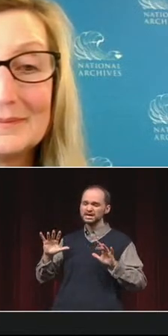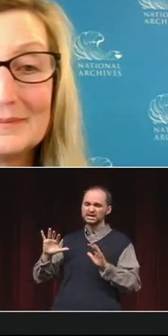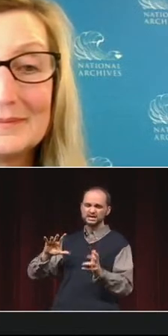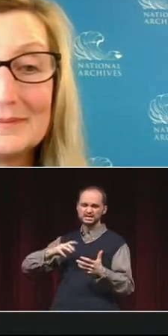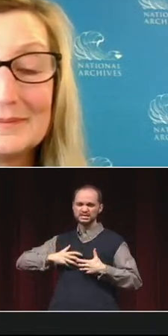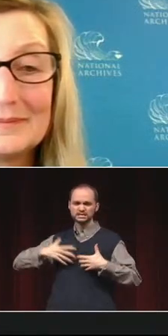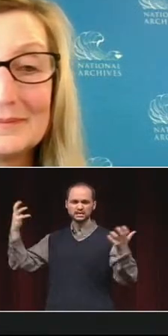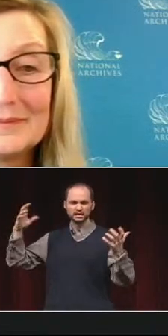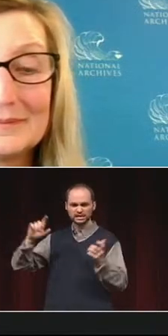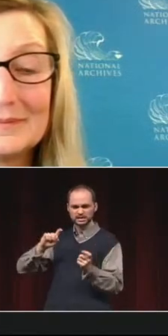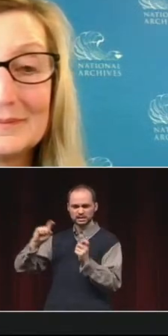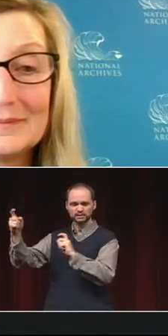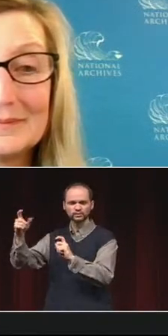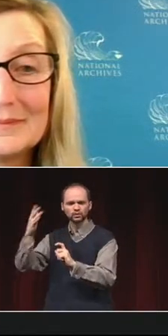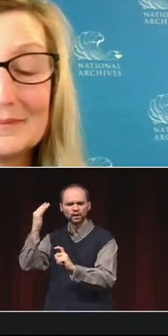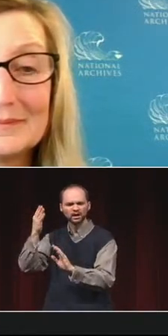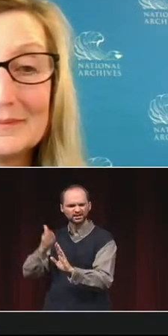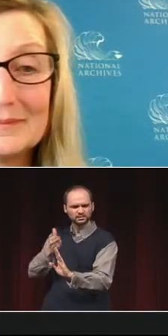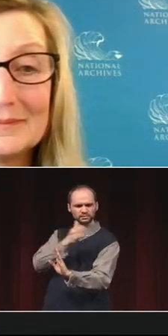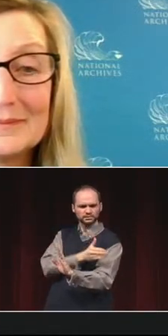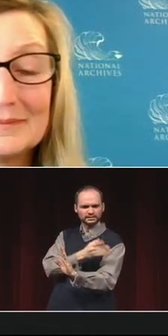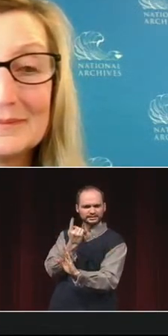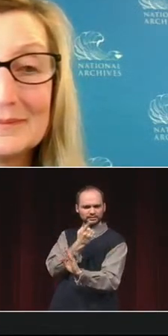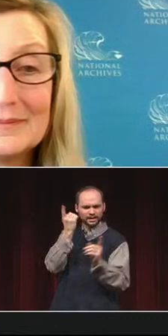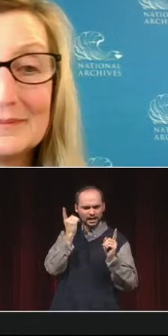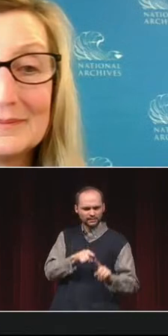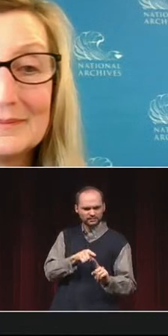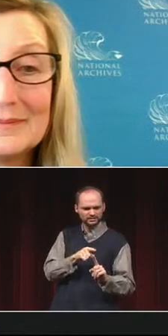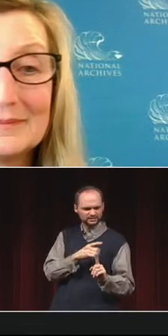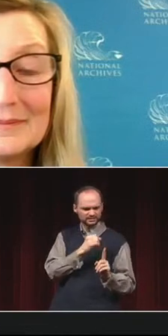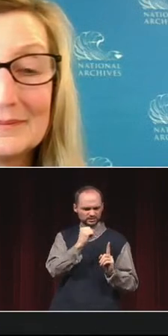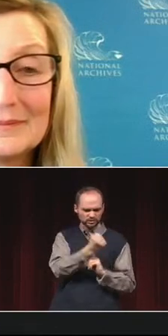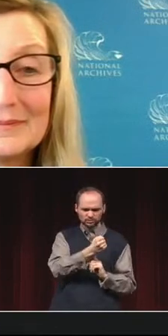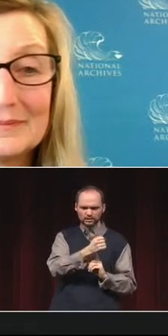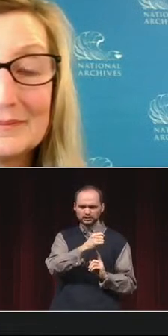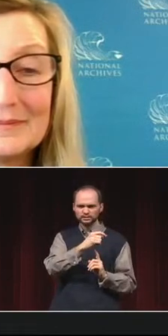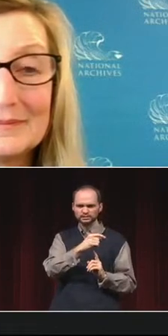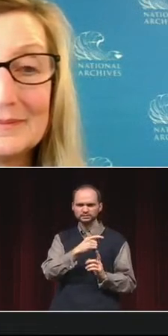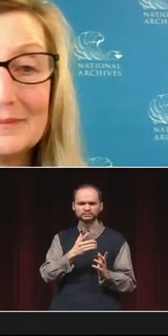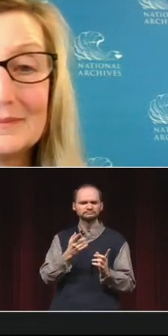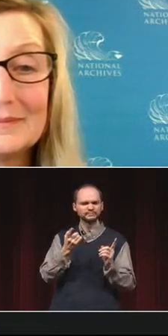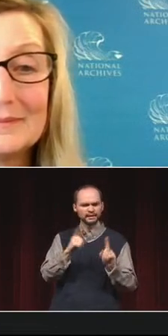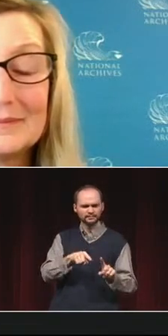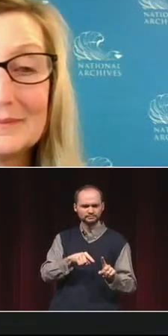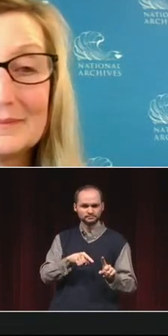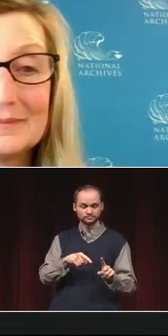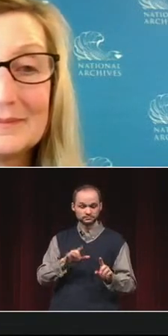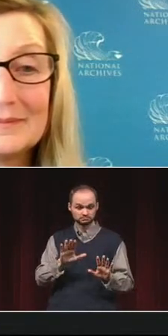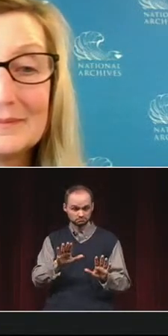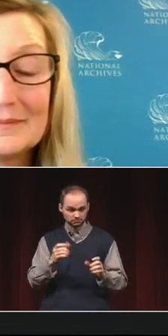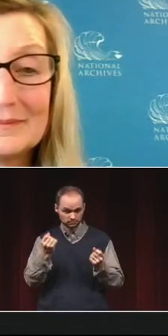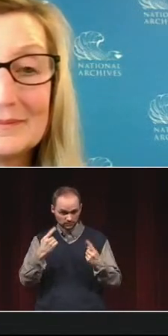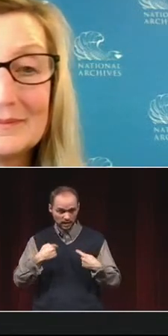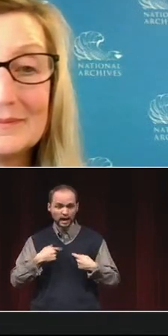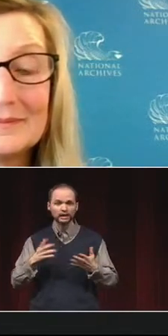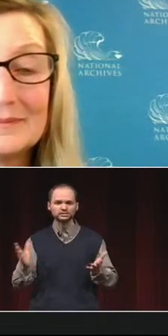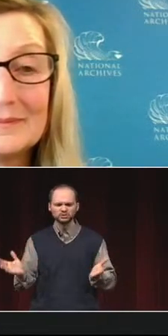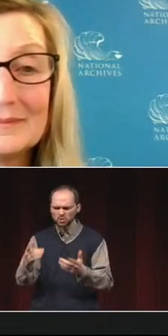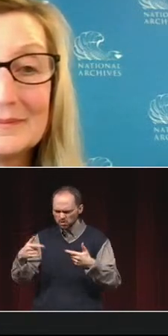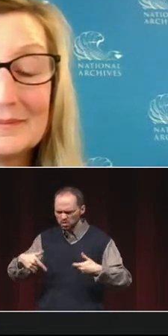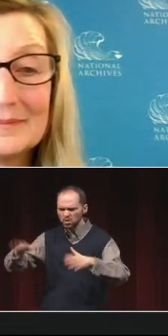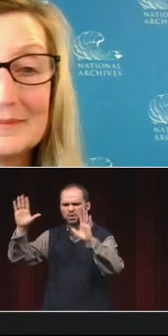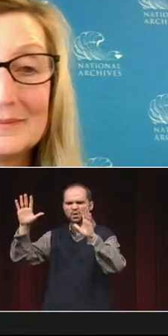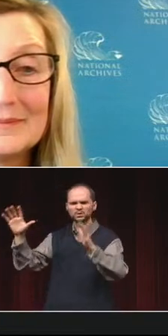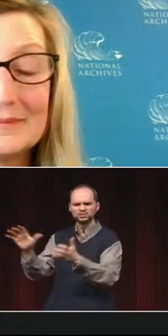prior to that riot. Do I encourage rioting, looting, destruction. No. I do not. But I